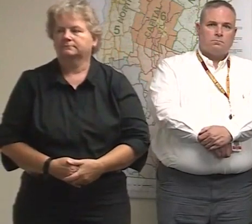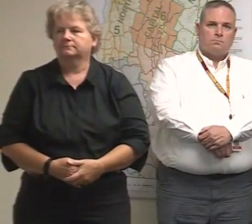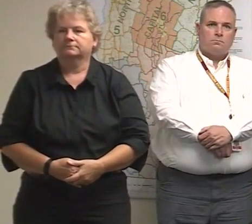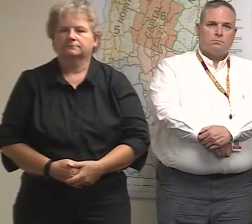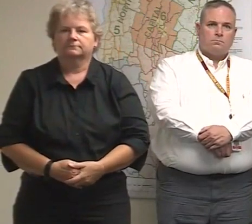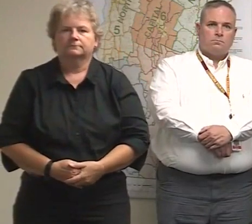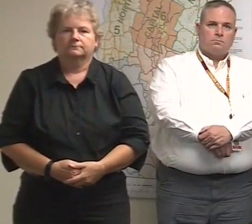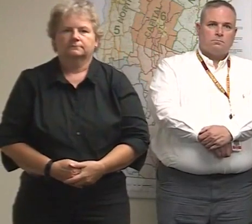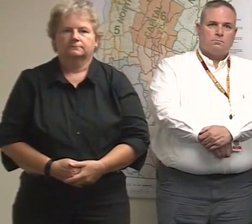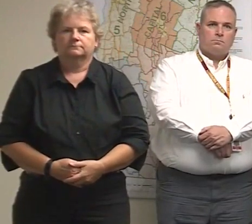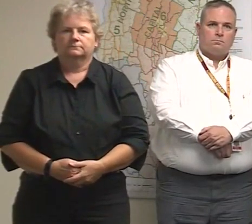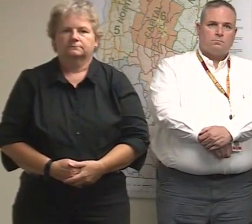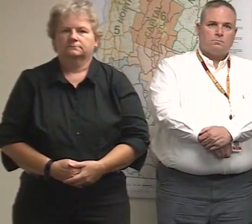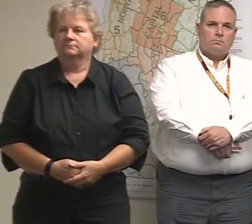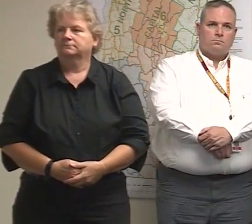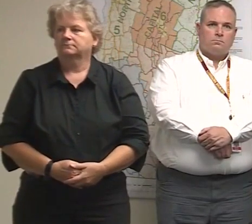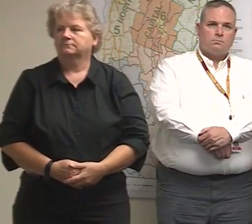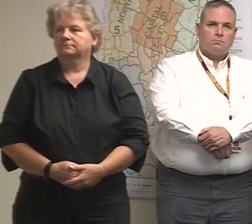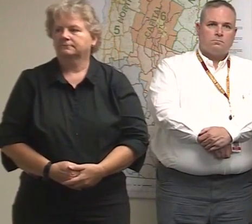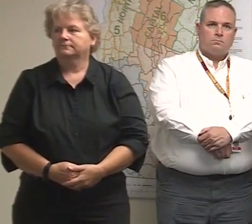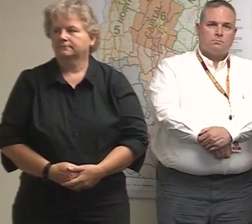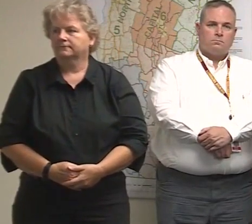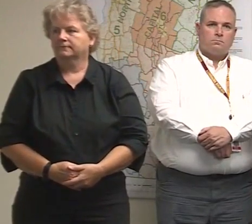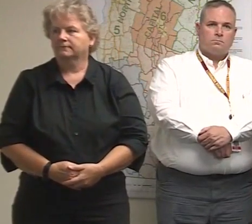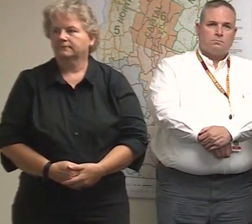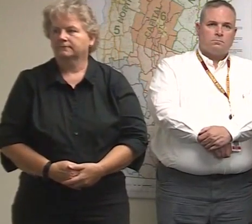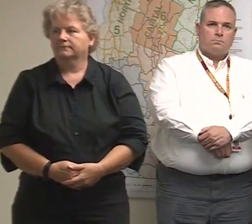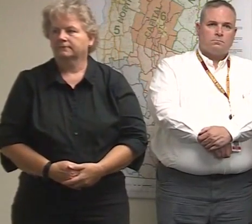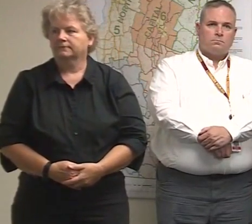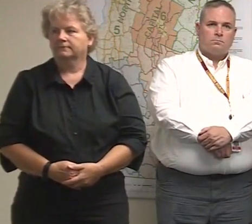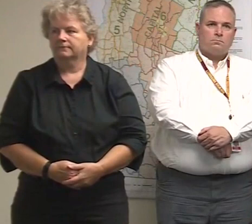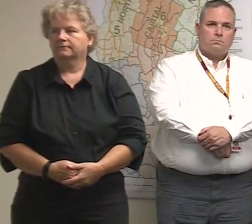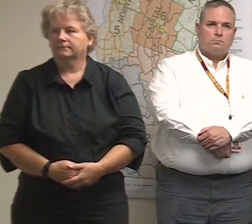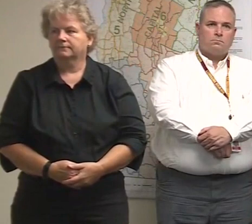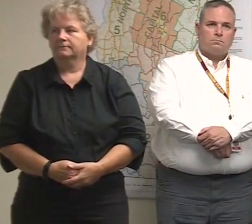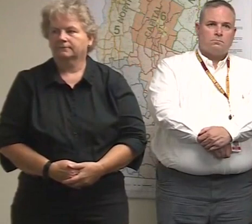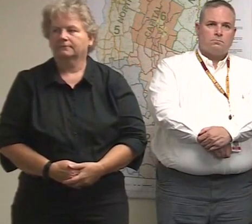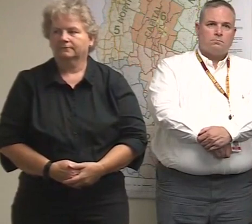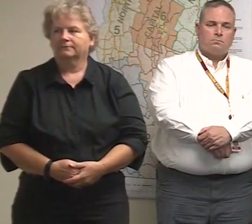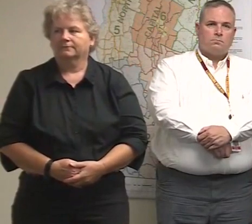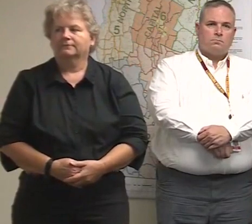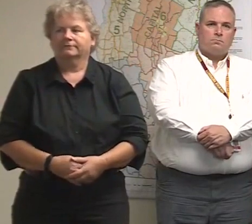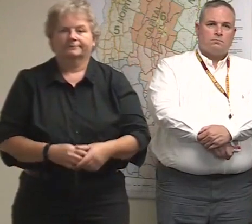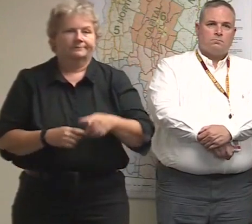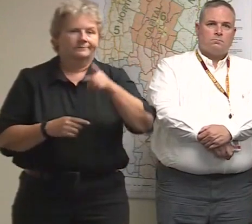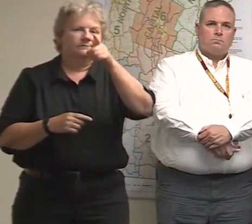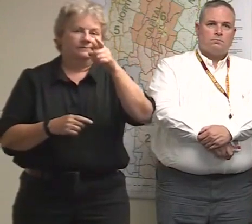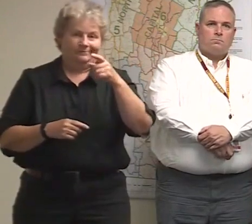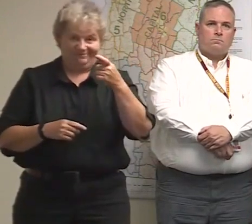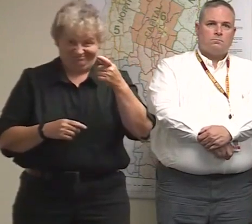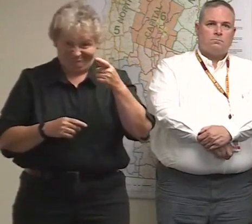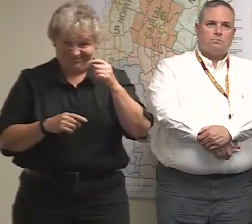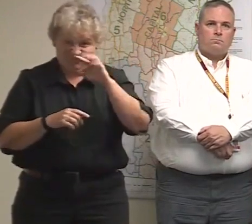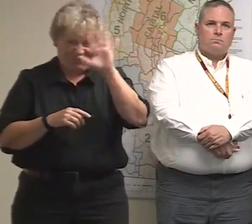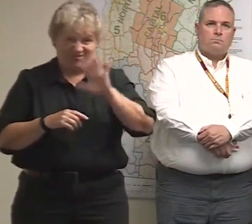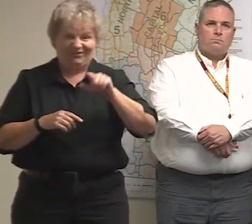WE’RE STILL COLLECTING ALL THOSE DATA POINTS TO SOME OF THE BIGGER IMPACTS OF THE STORM COMING LATER TODAY. AND TONIGHT.